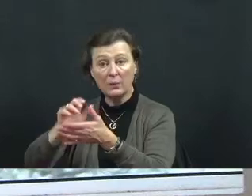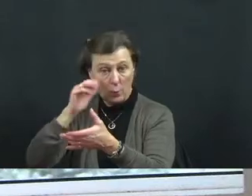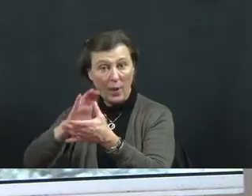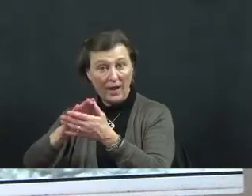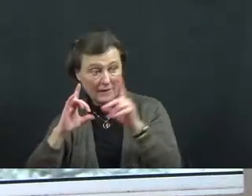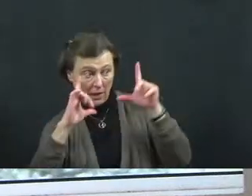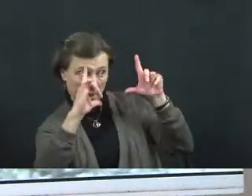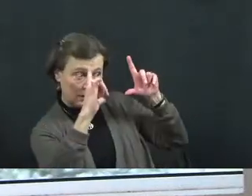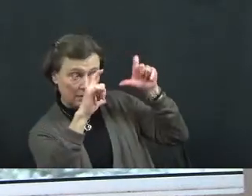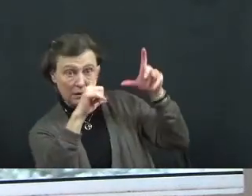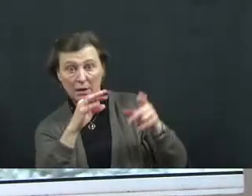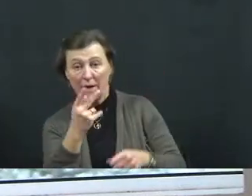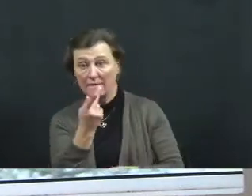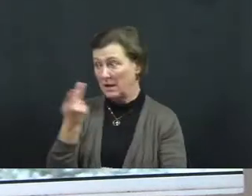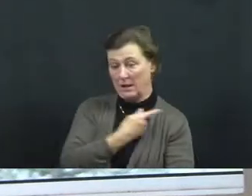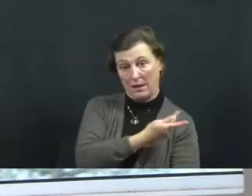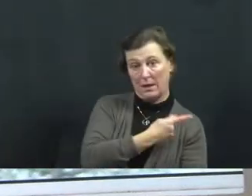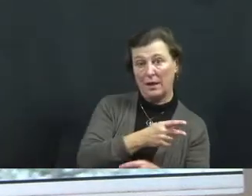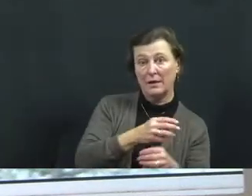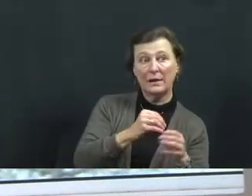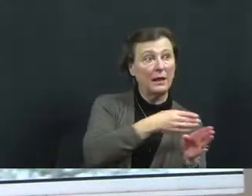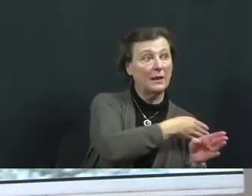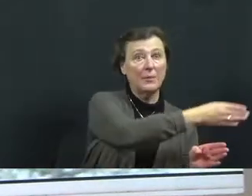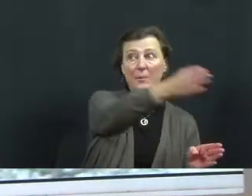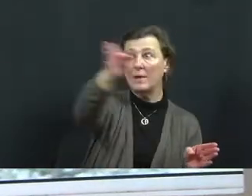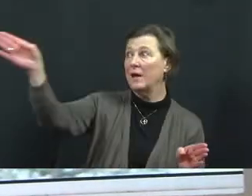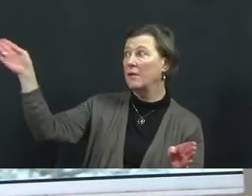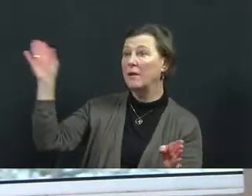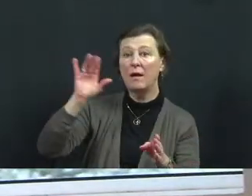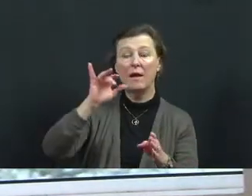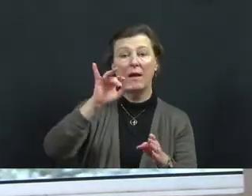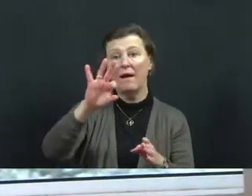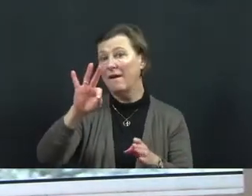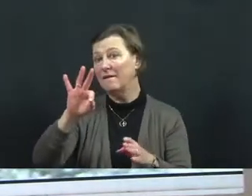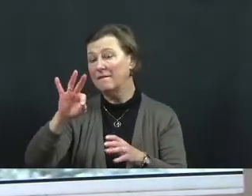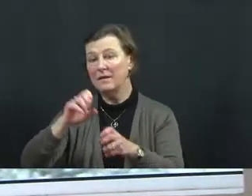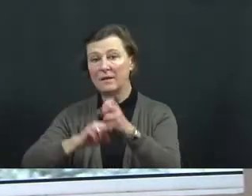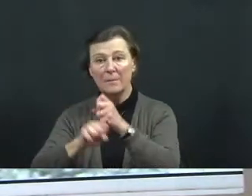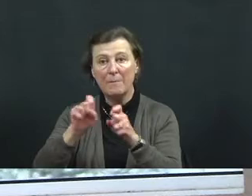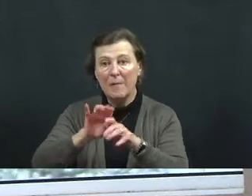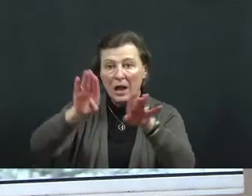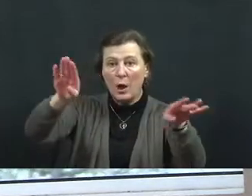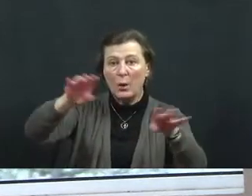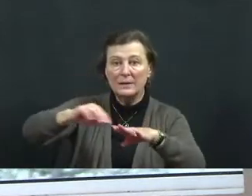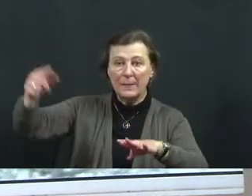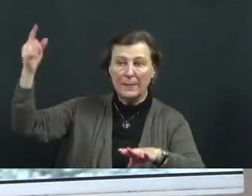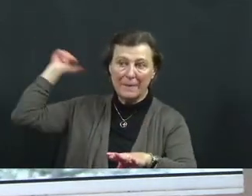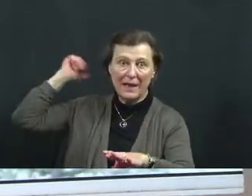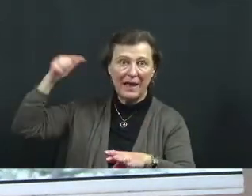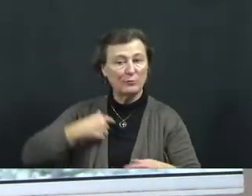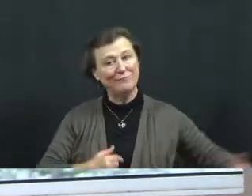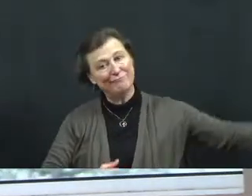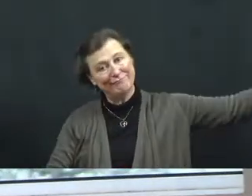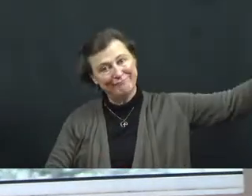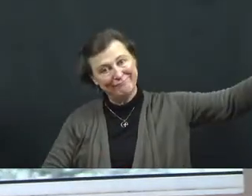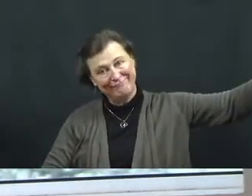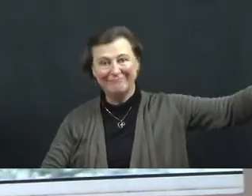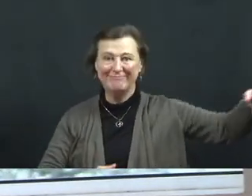The two of us had a panoramic view of the Appalachian trail in the background and had our arms around each other.